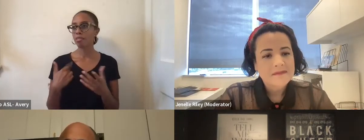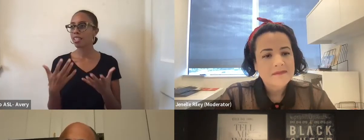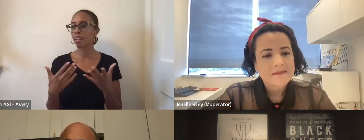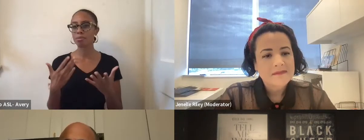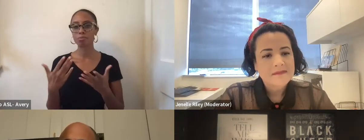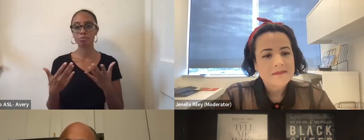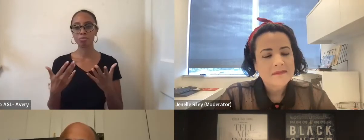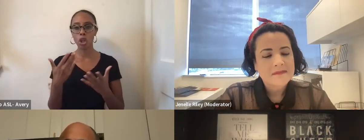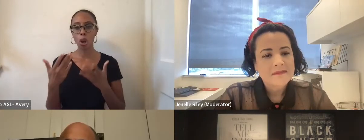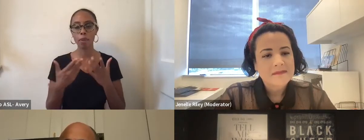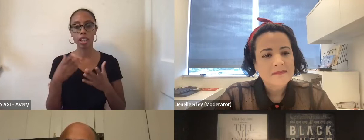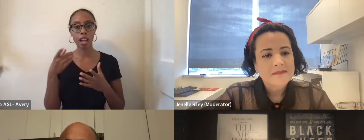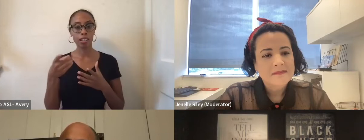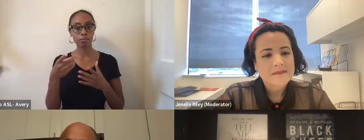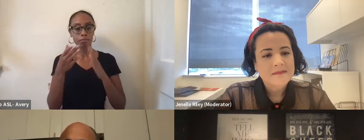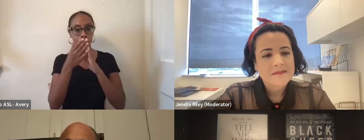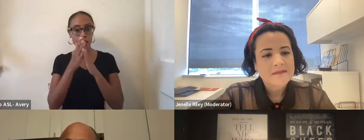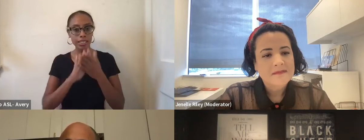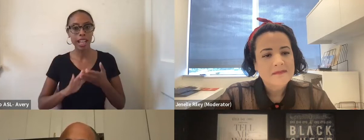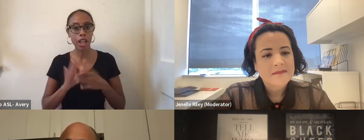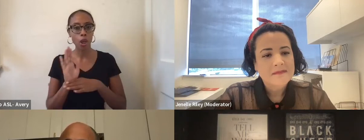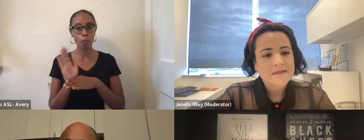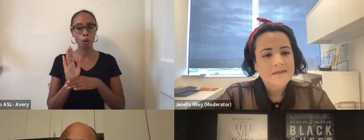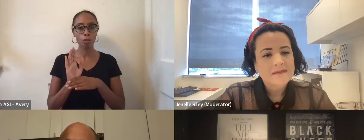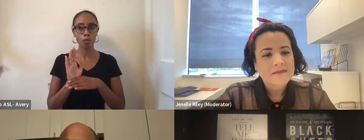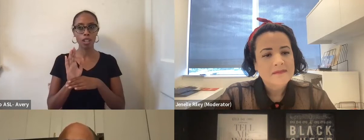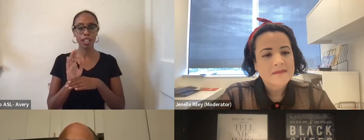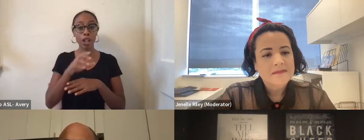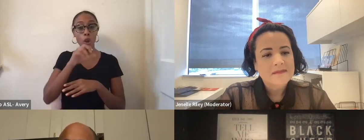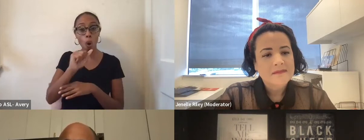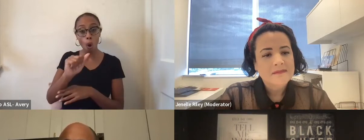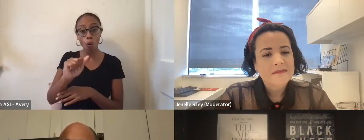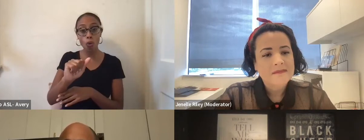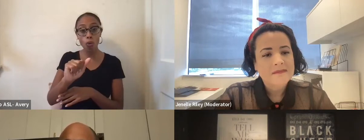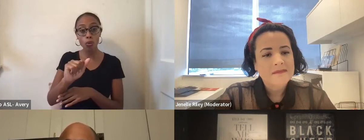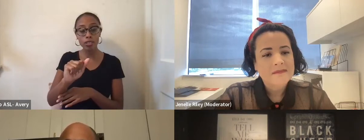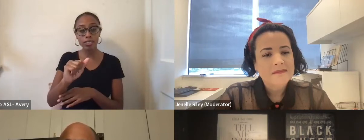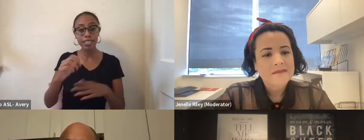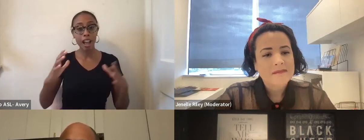Someone who didn't speak that much probably in her adult life, but yet, somehow seemed able to